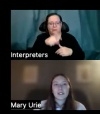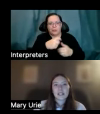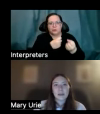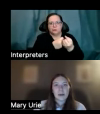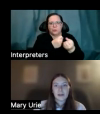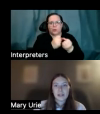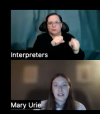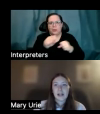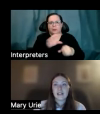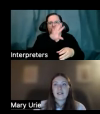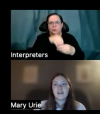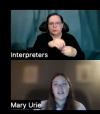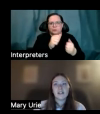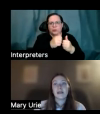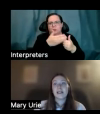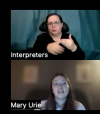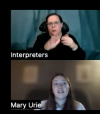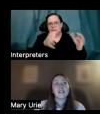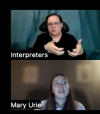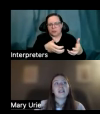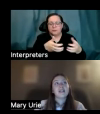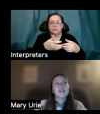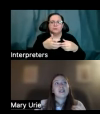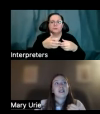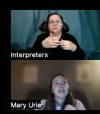participate with the rest of the class, you could explain she she